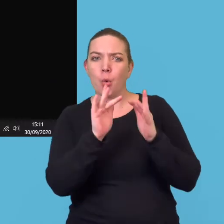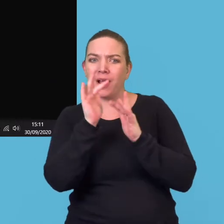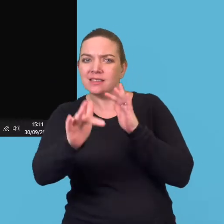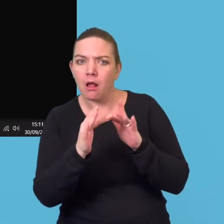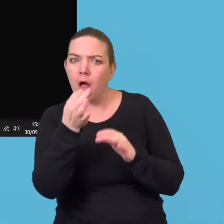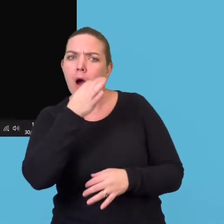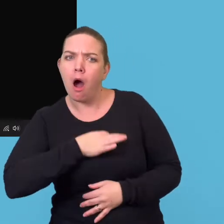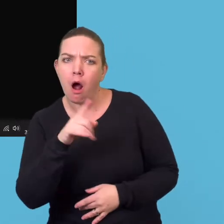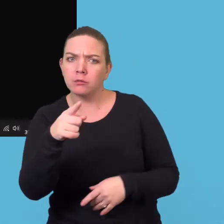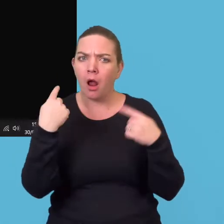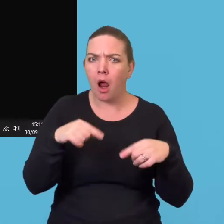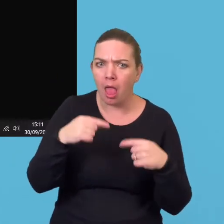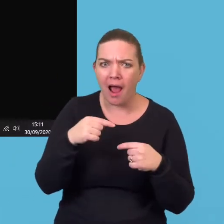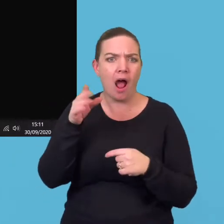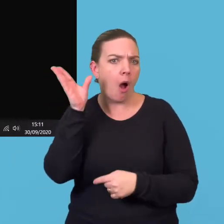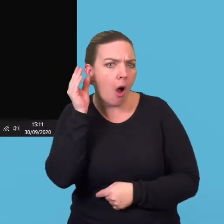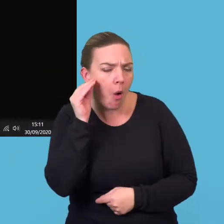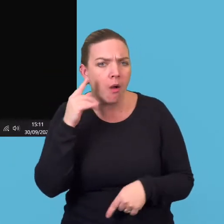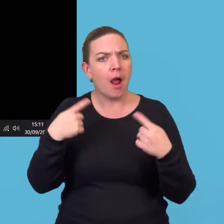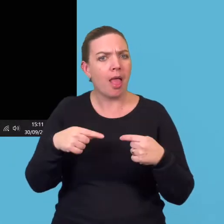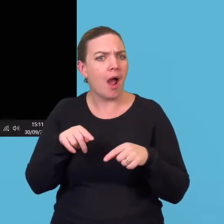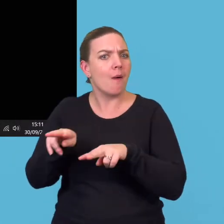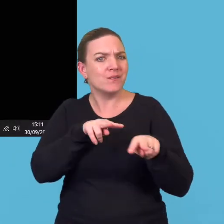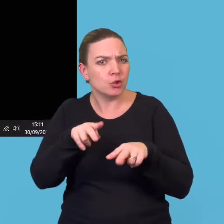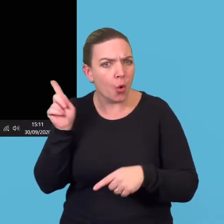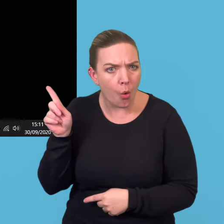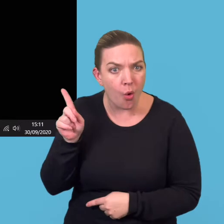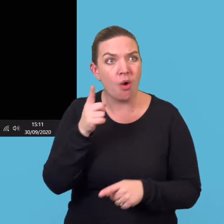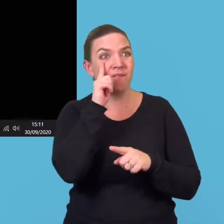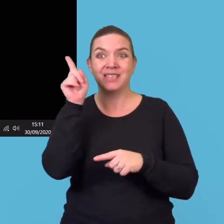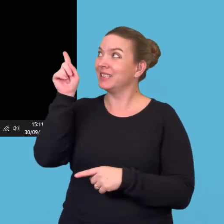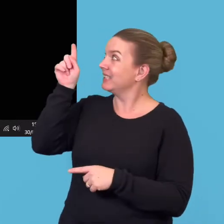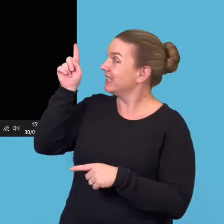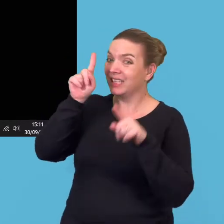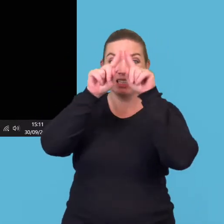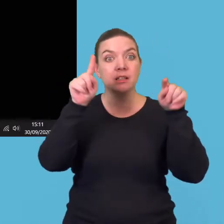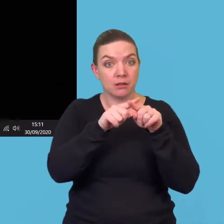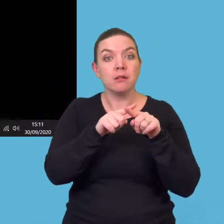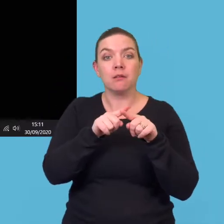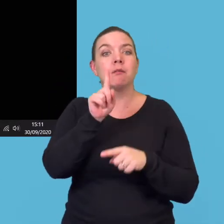and allow video, if you have notifications like this one come up on your screen, click 'allow.'